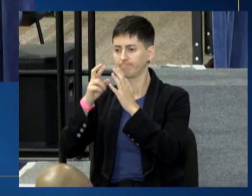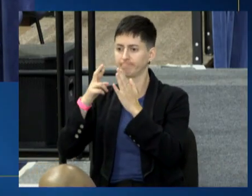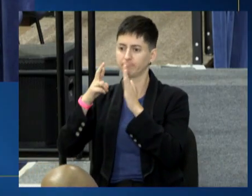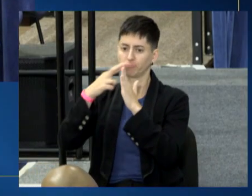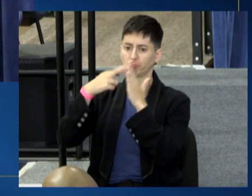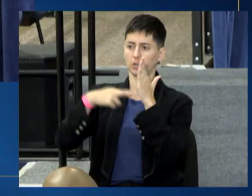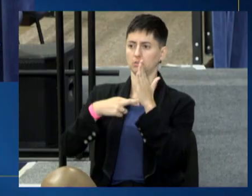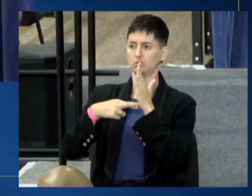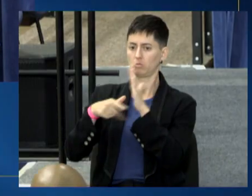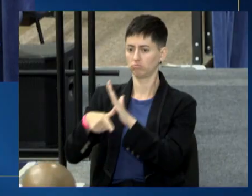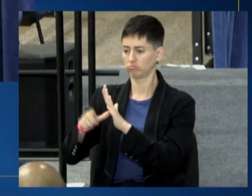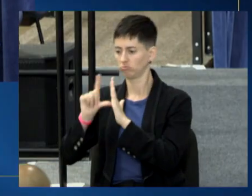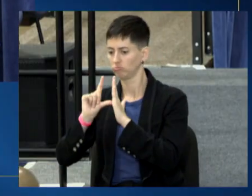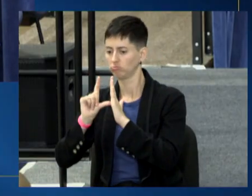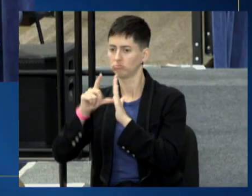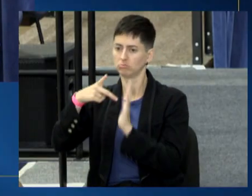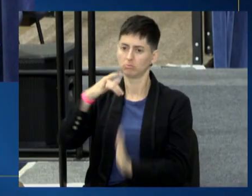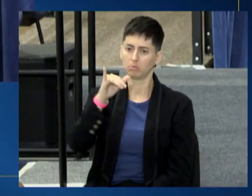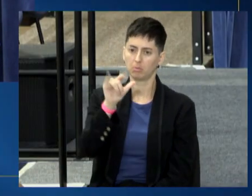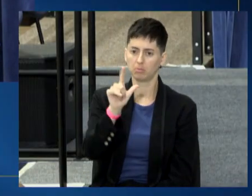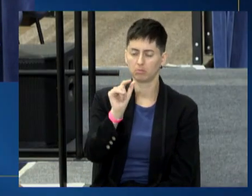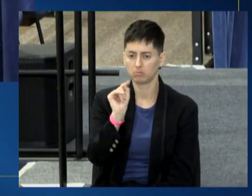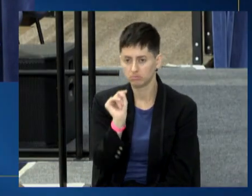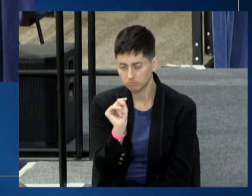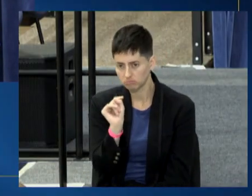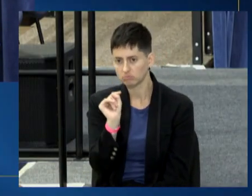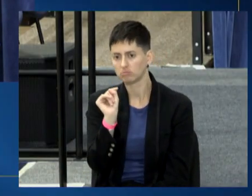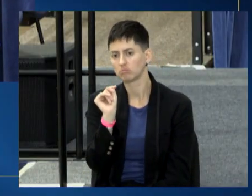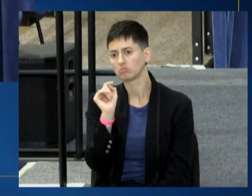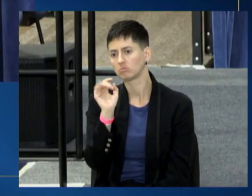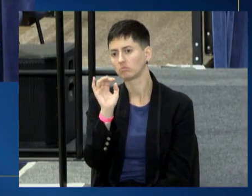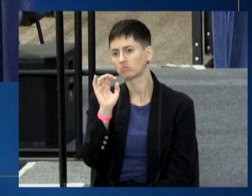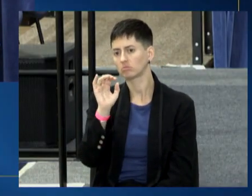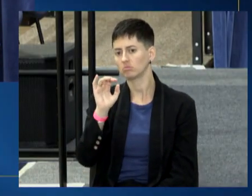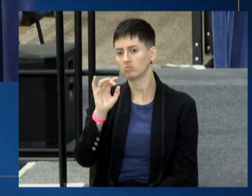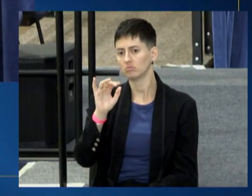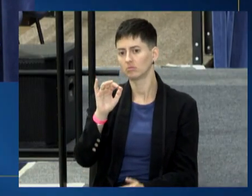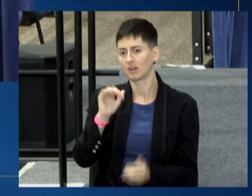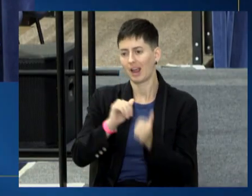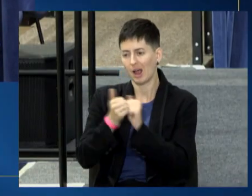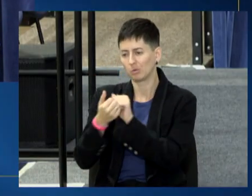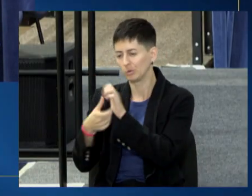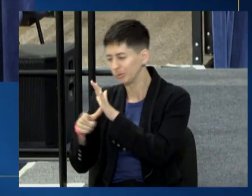review of all these products across the centers, including medical oncologists that are steeped